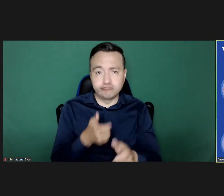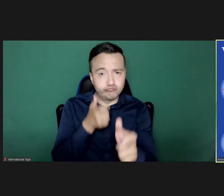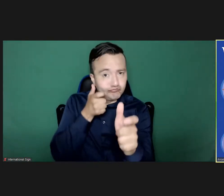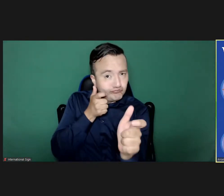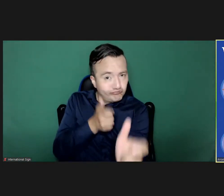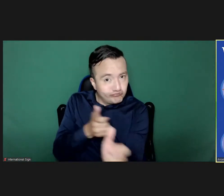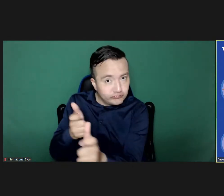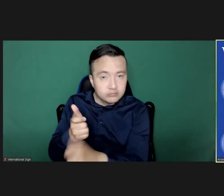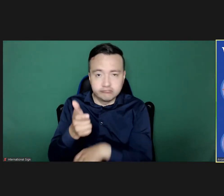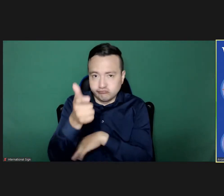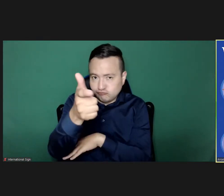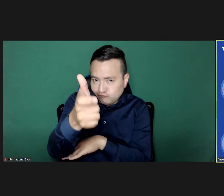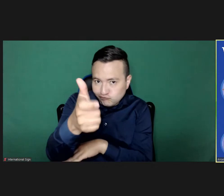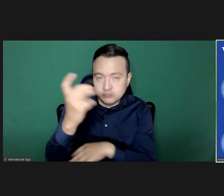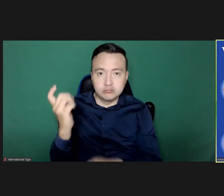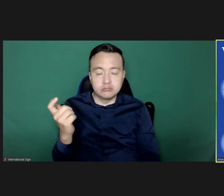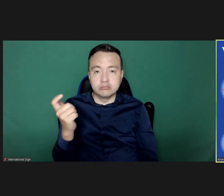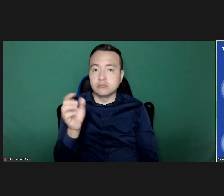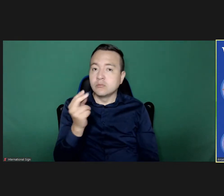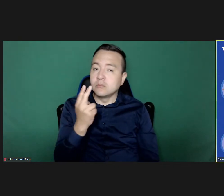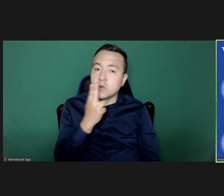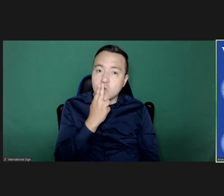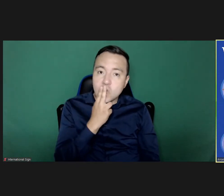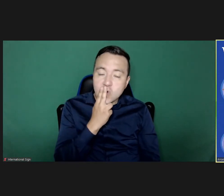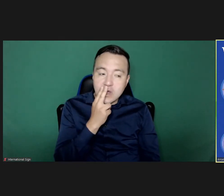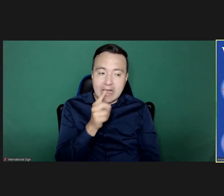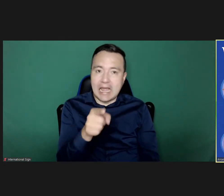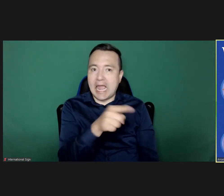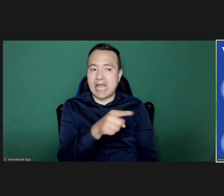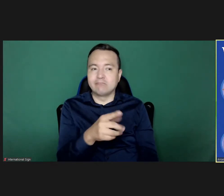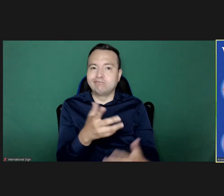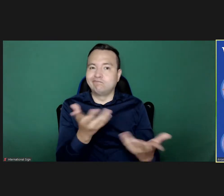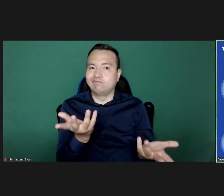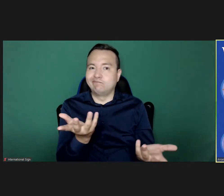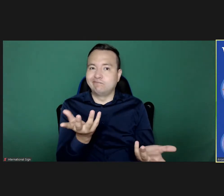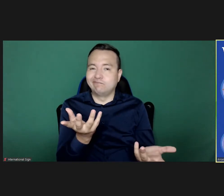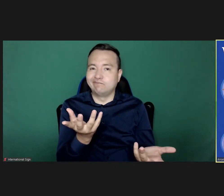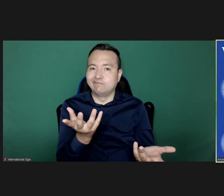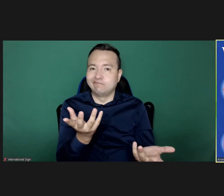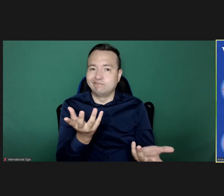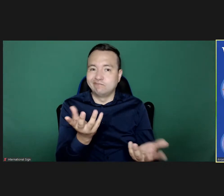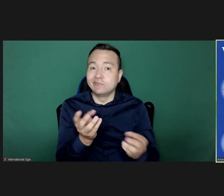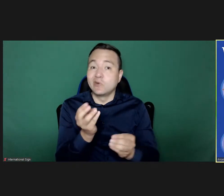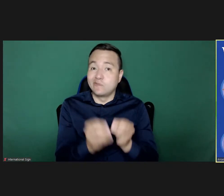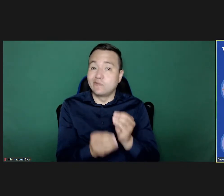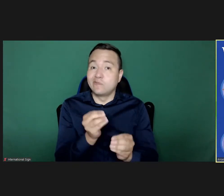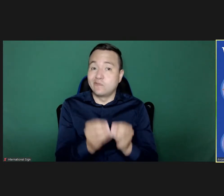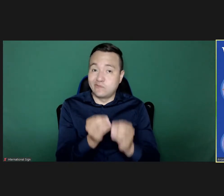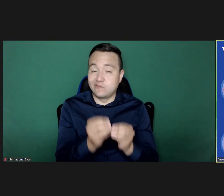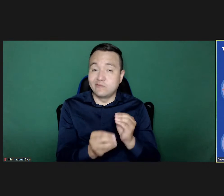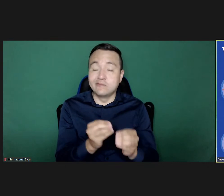and you might have issues with areas, for example, marketing and distribution and production of, for example,